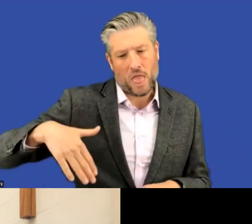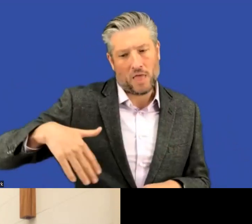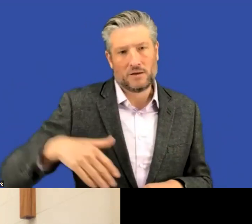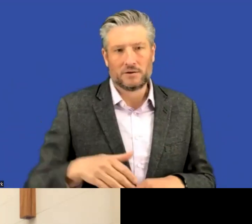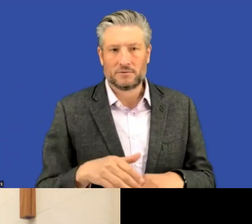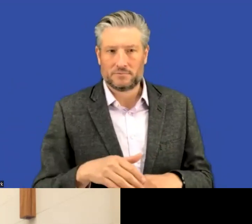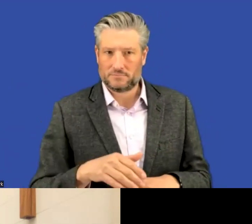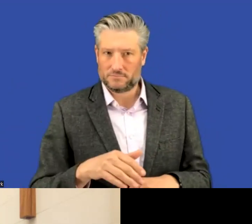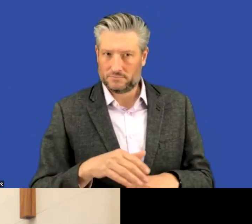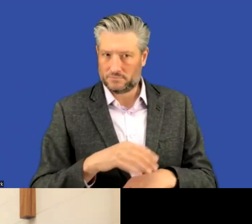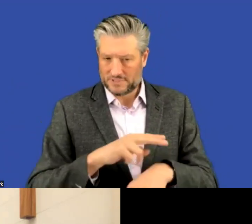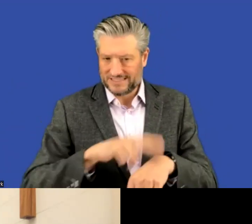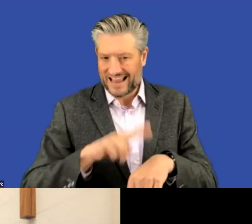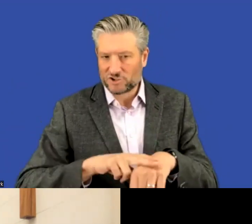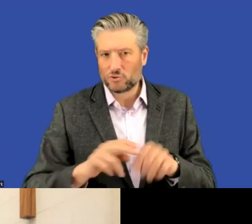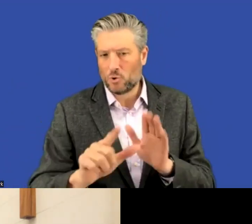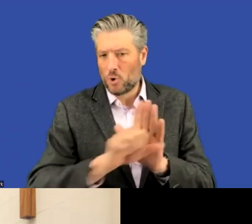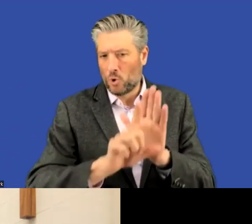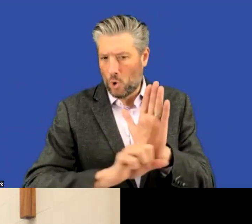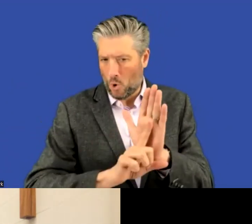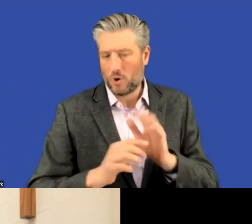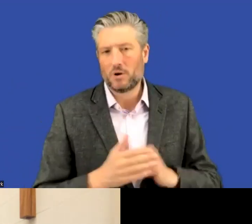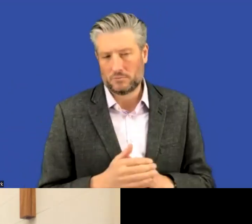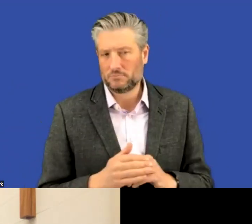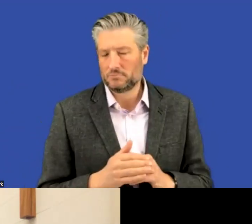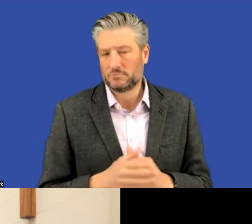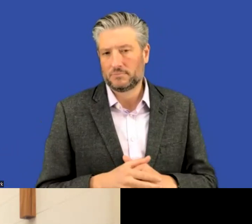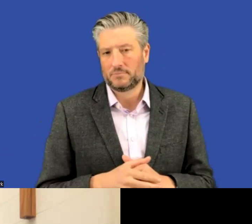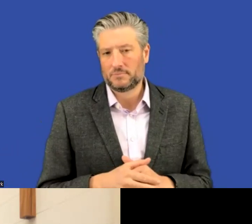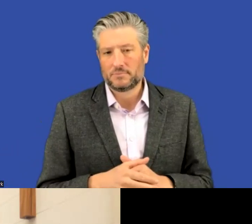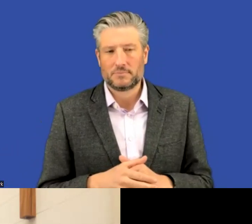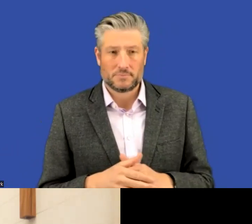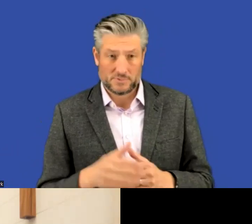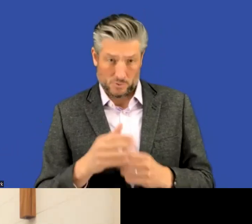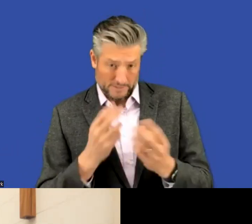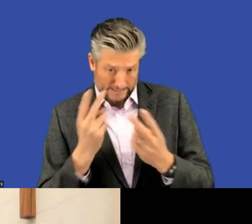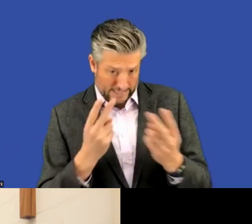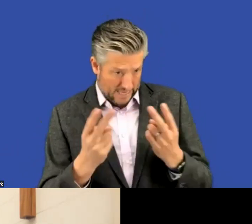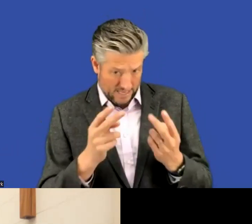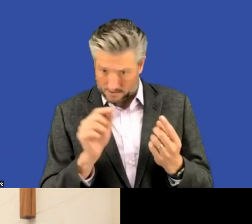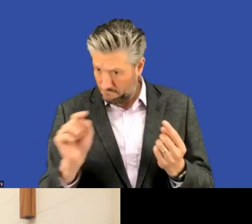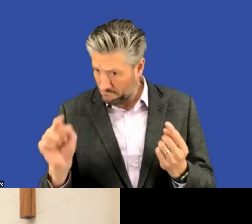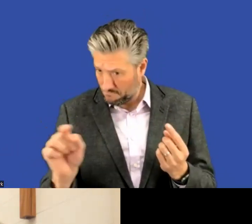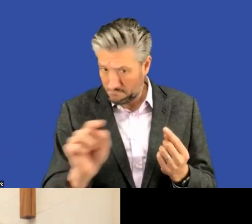I don't think that has to be a problem, but if you see all the different parts of it, then it looks like a trend.